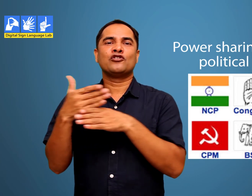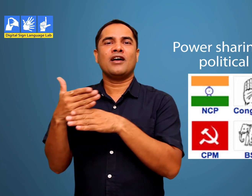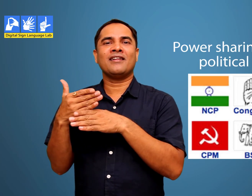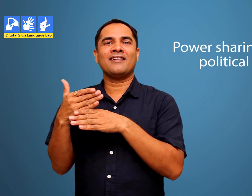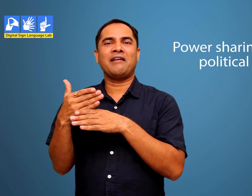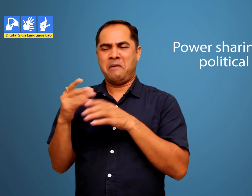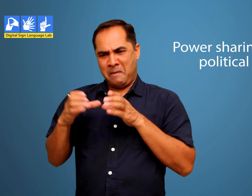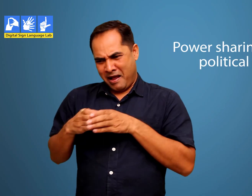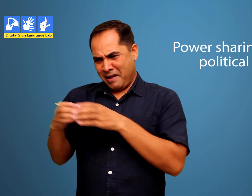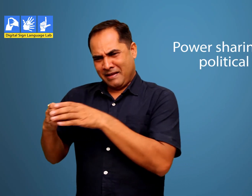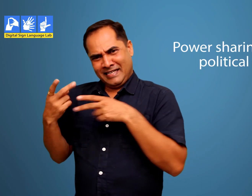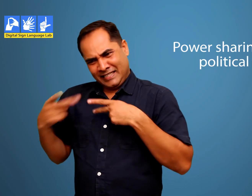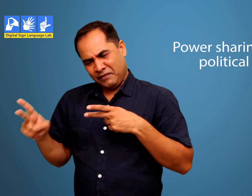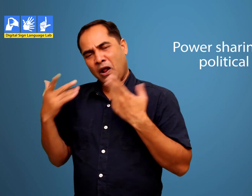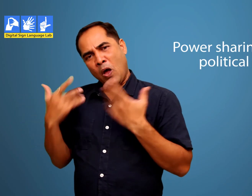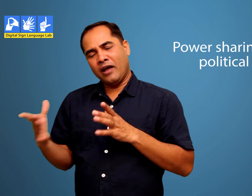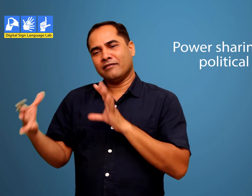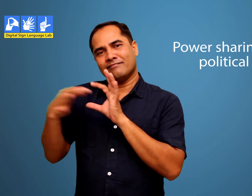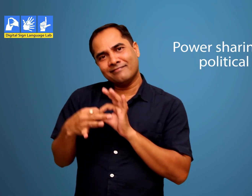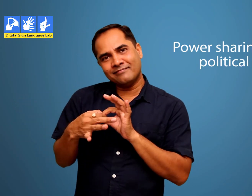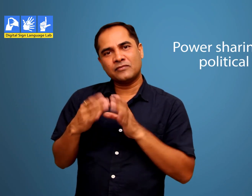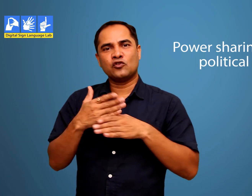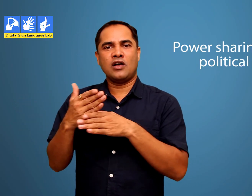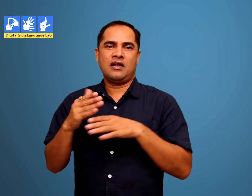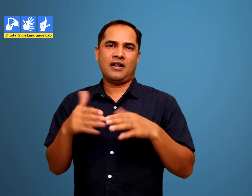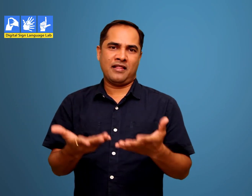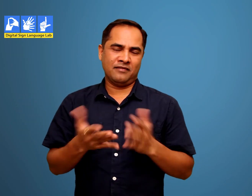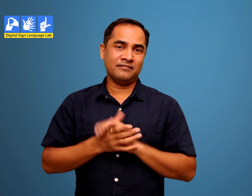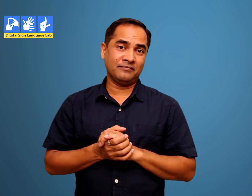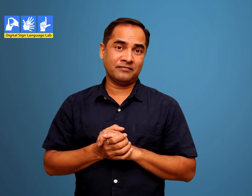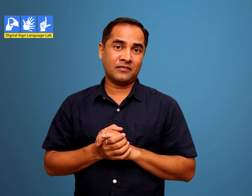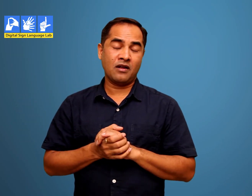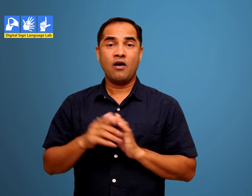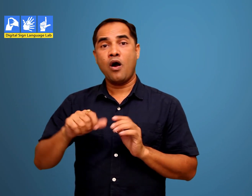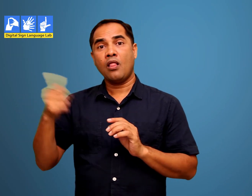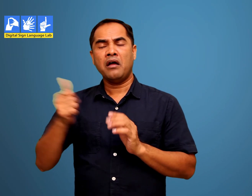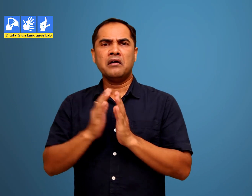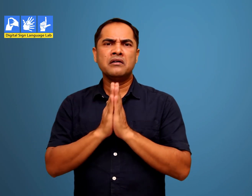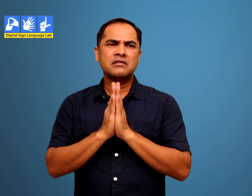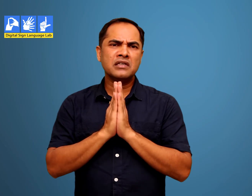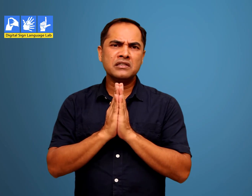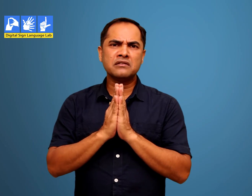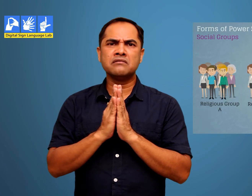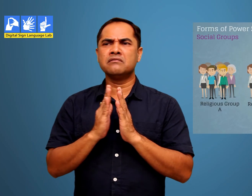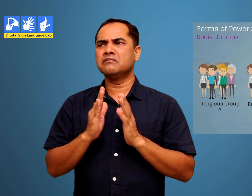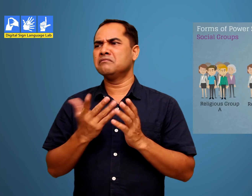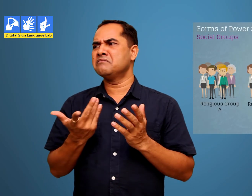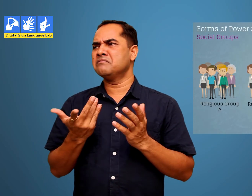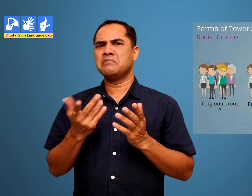with other parties. The other way of sharing power could be between different